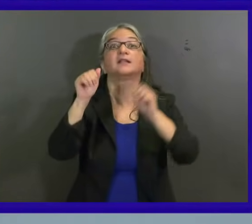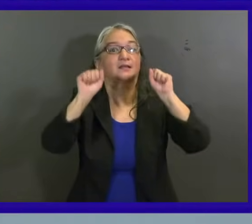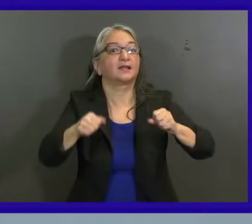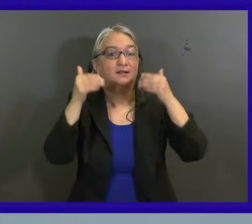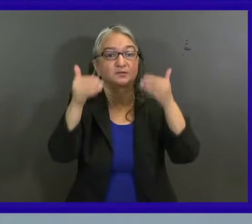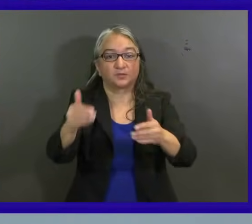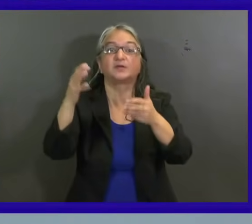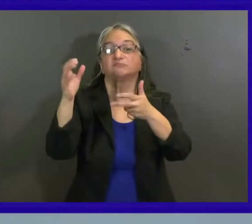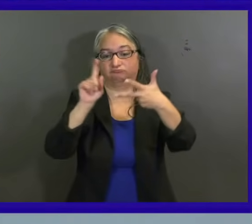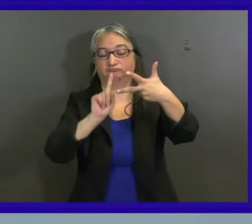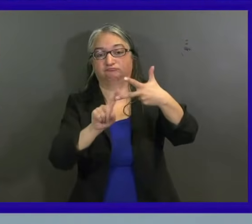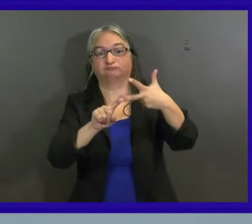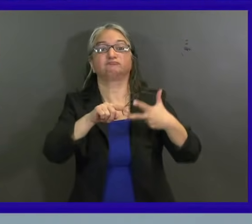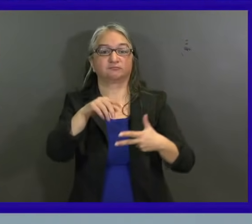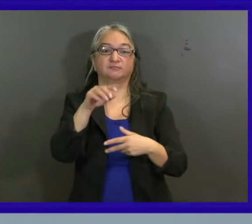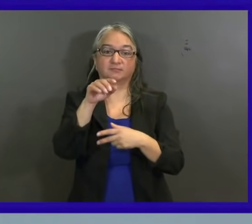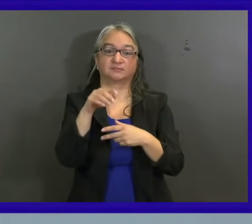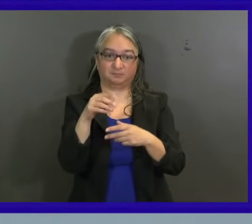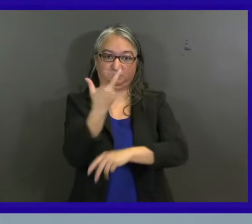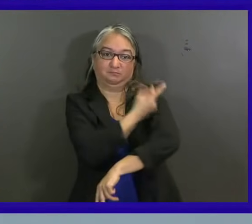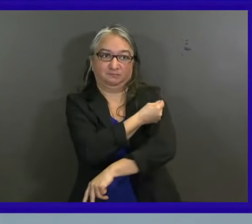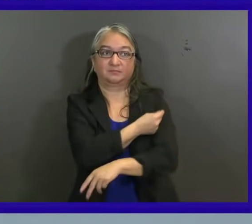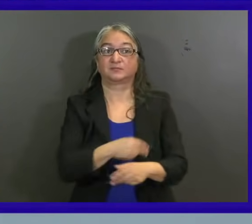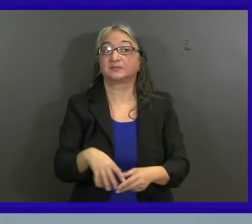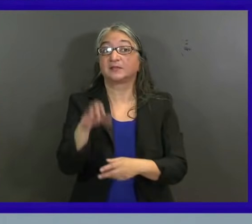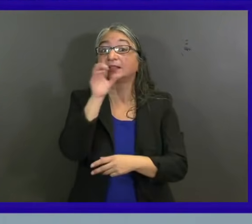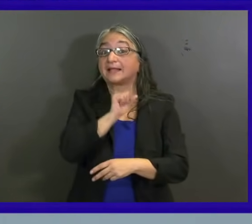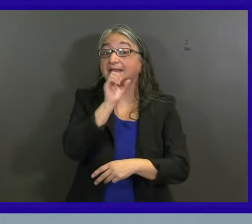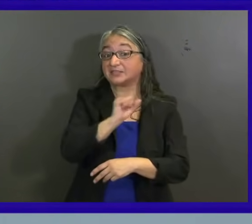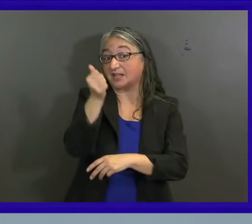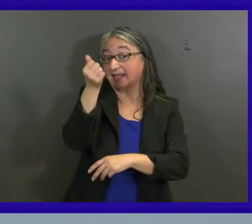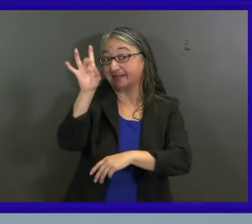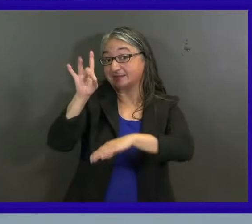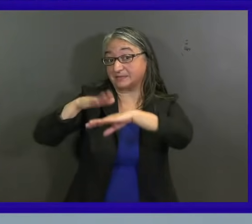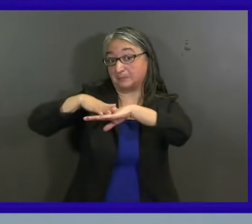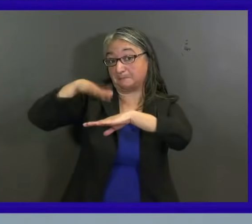also anyone who is 18 years or older and living in a first nations community who receive their